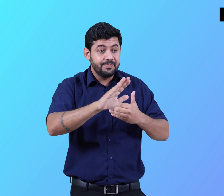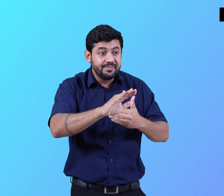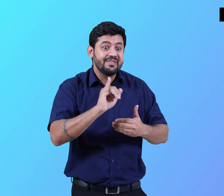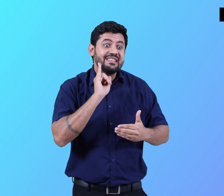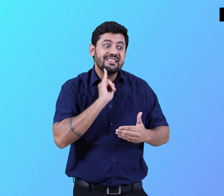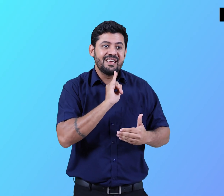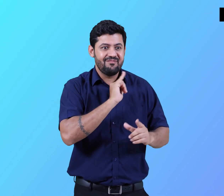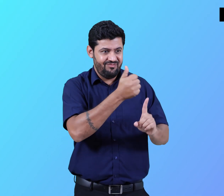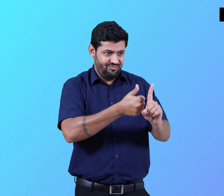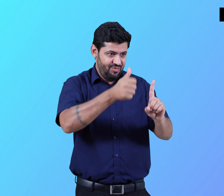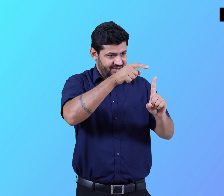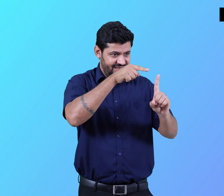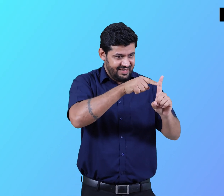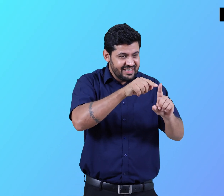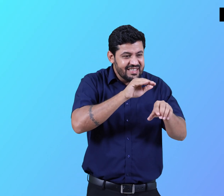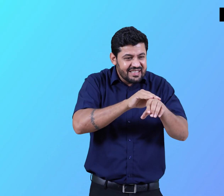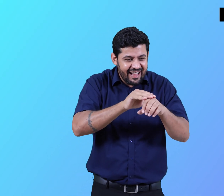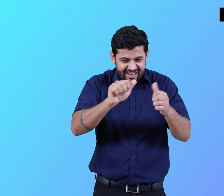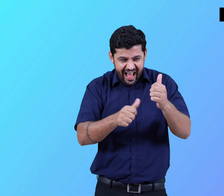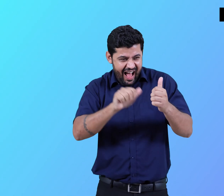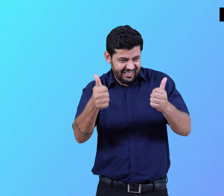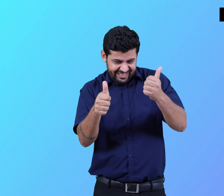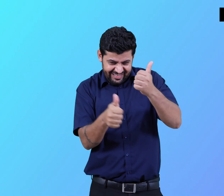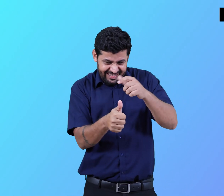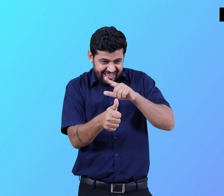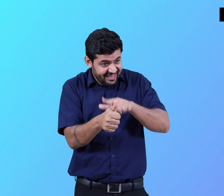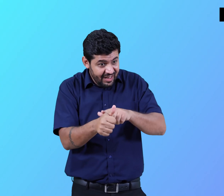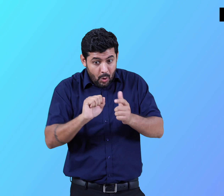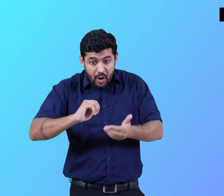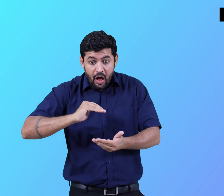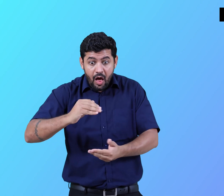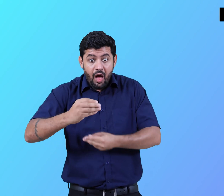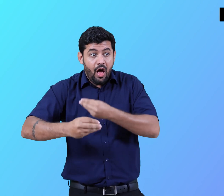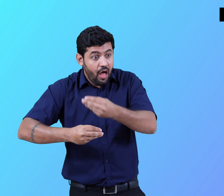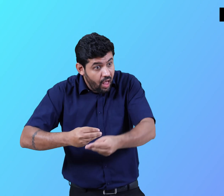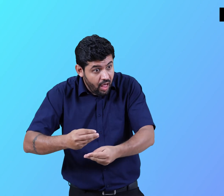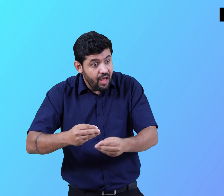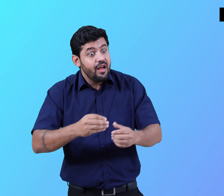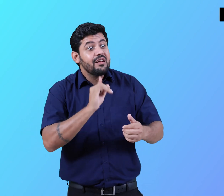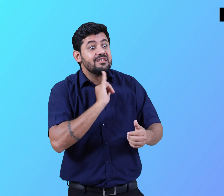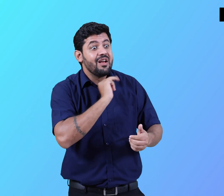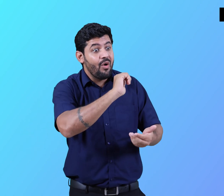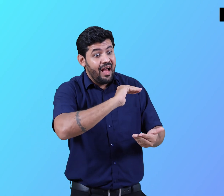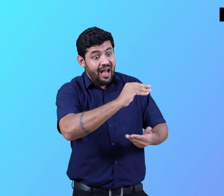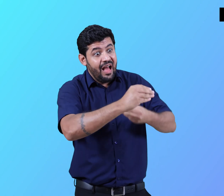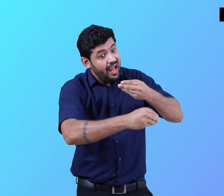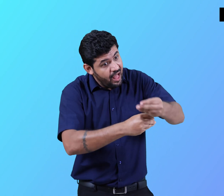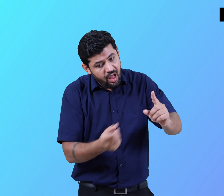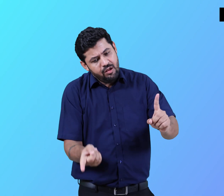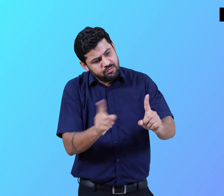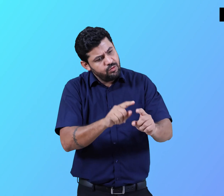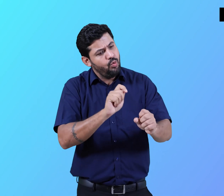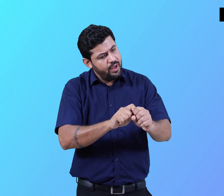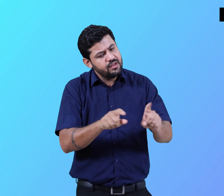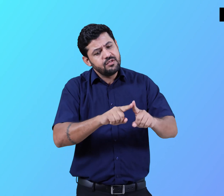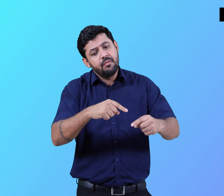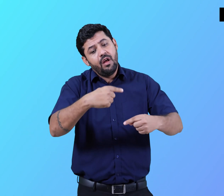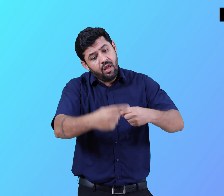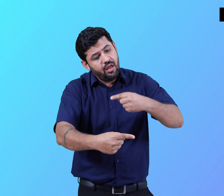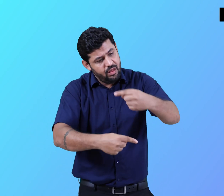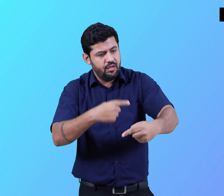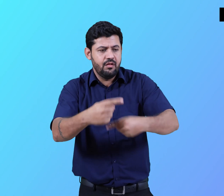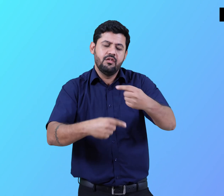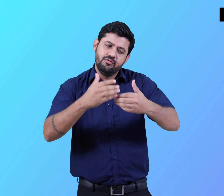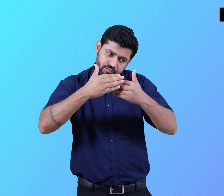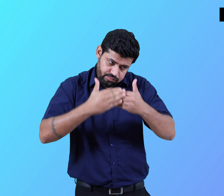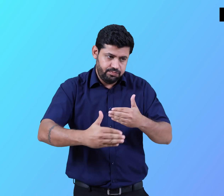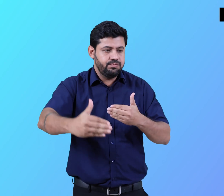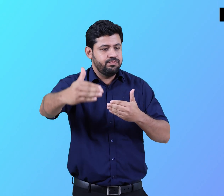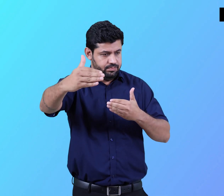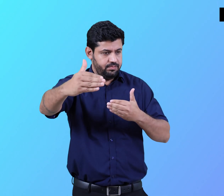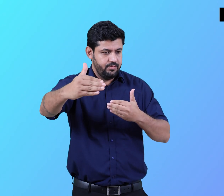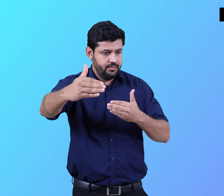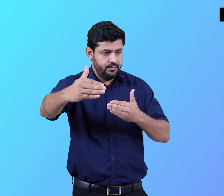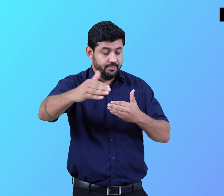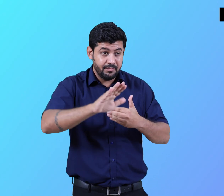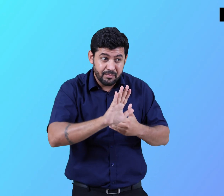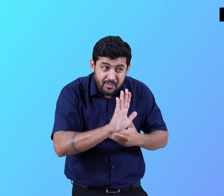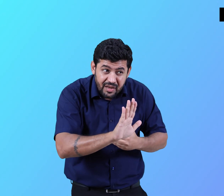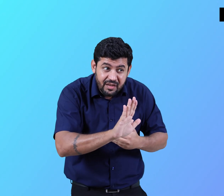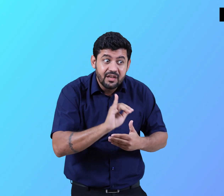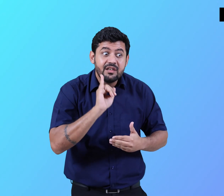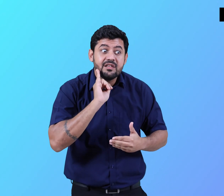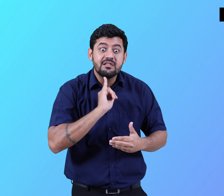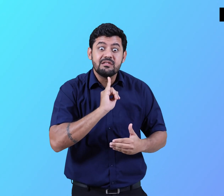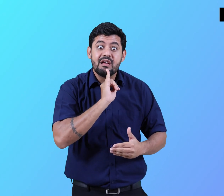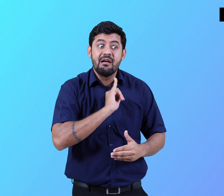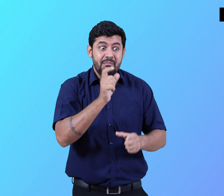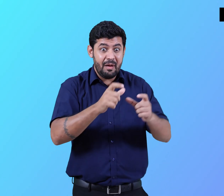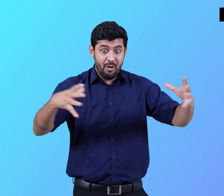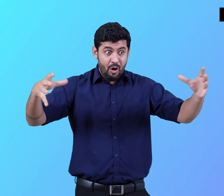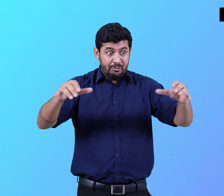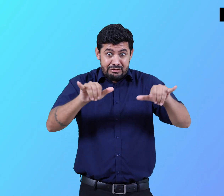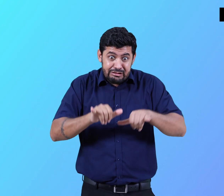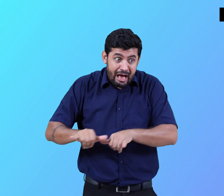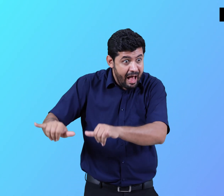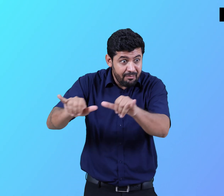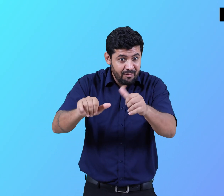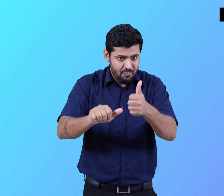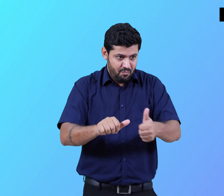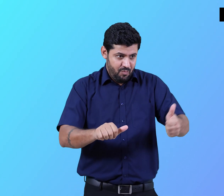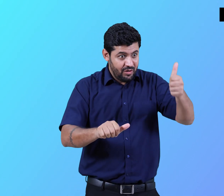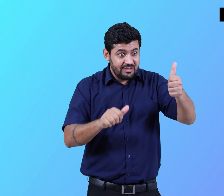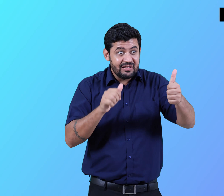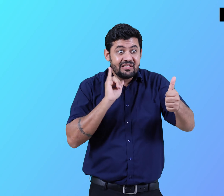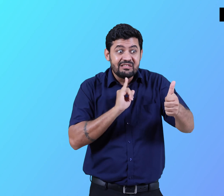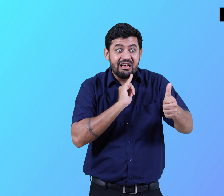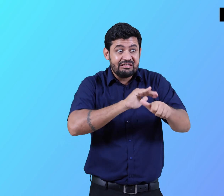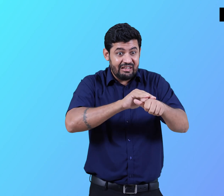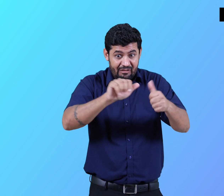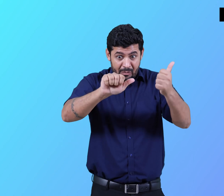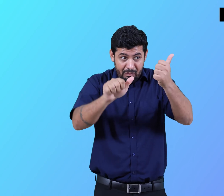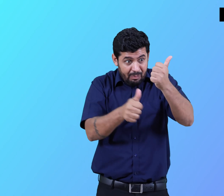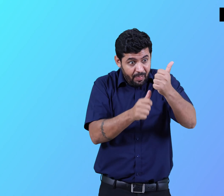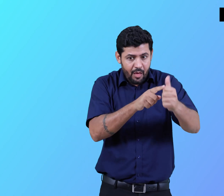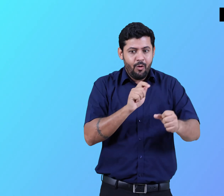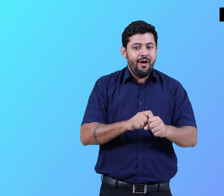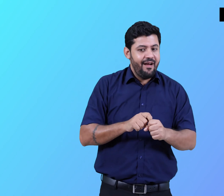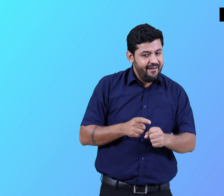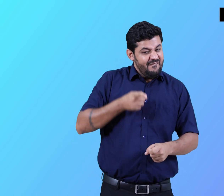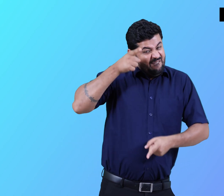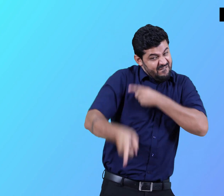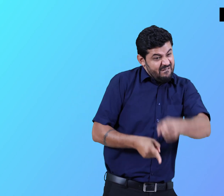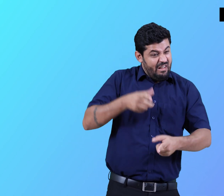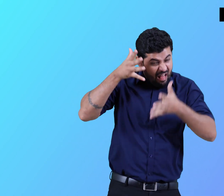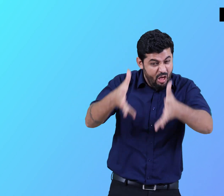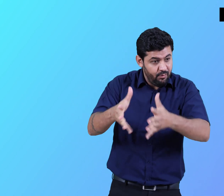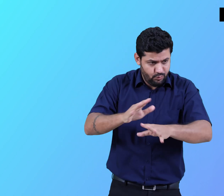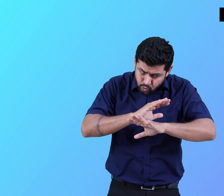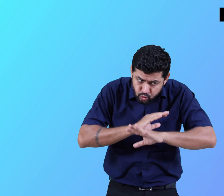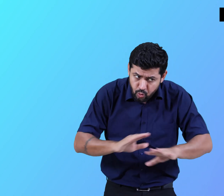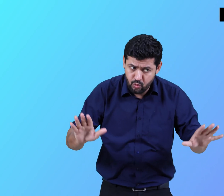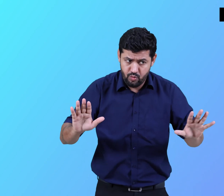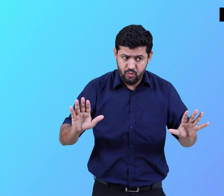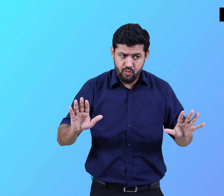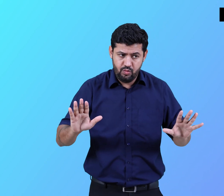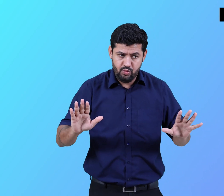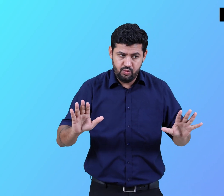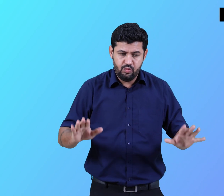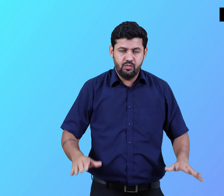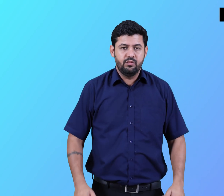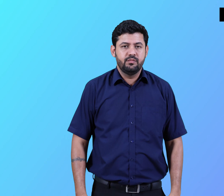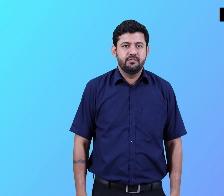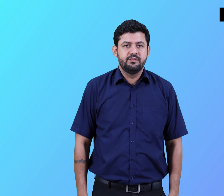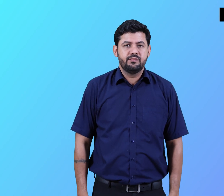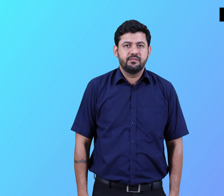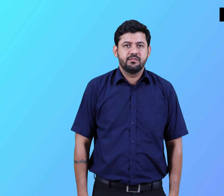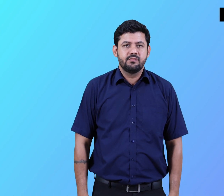You may even pass these foreign slaves on to your children after you die so that they will belong to them. They will be your slaves forever. You may make slaves of these foreigners. But you must not be a cruel master over your own brothers, the Israelites.